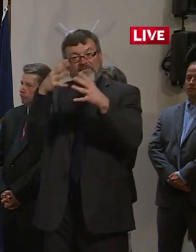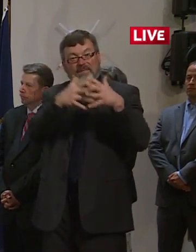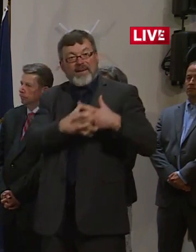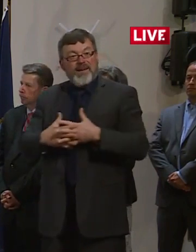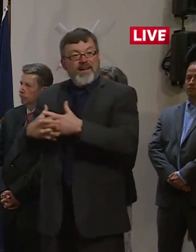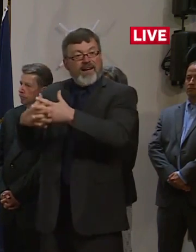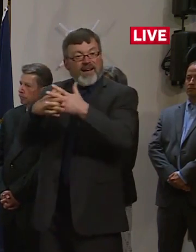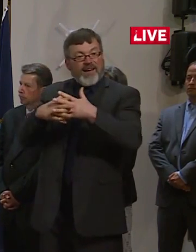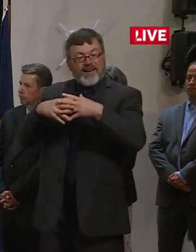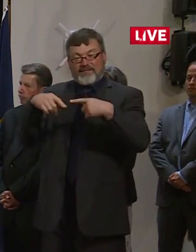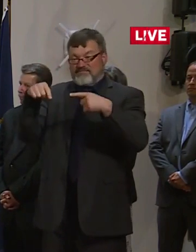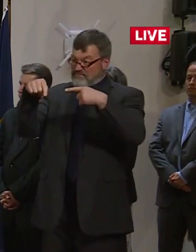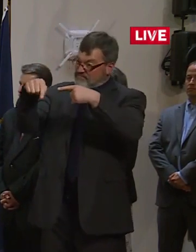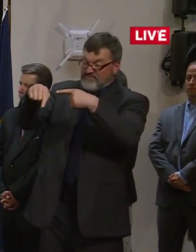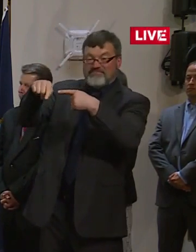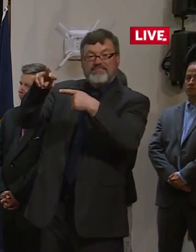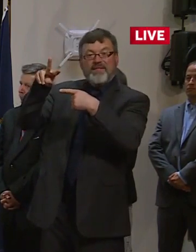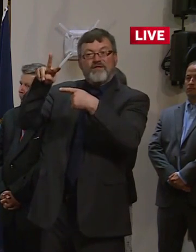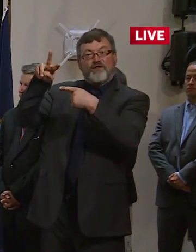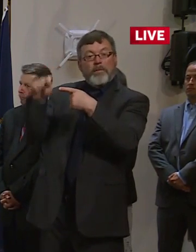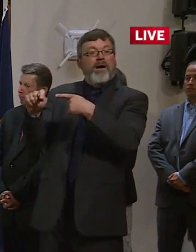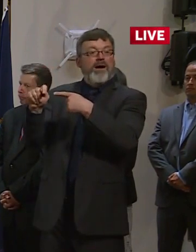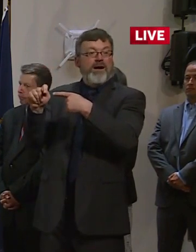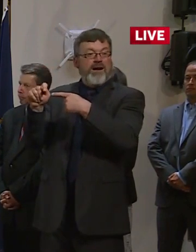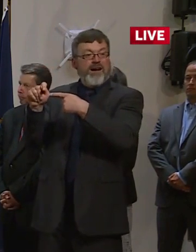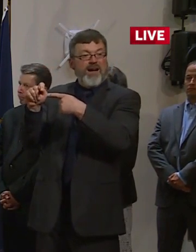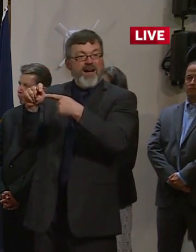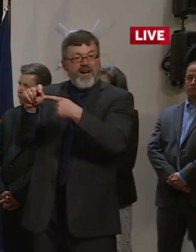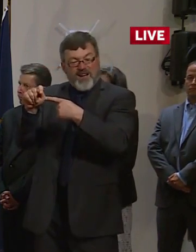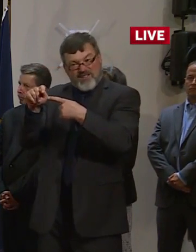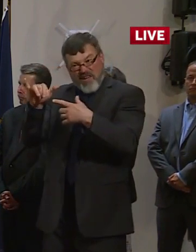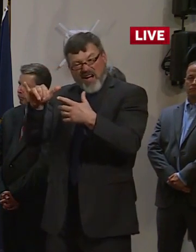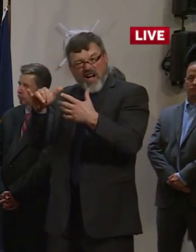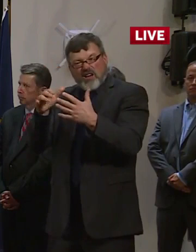NEEDS A STATE TO LIGHT THE WAY, VERMONTERS WILL ALWAYS STEP